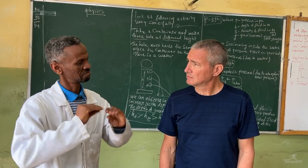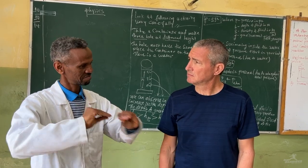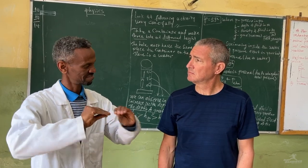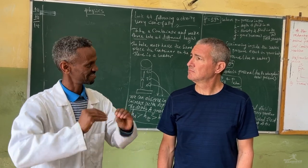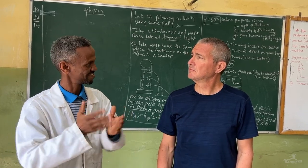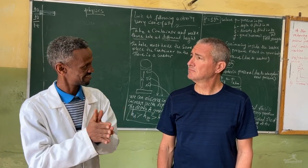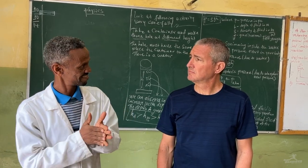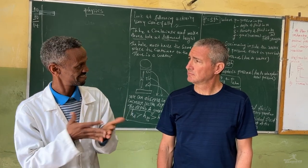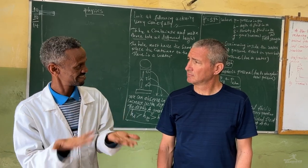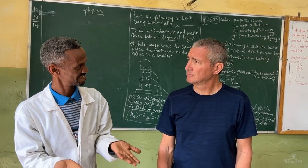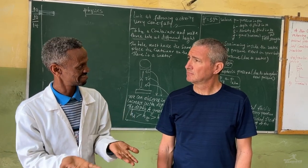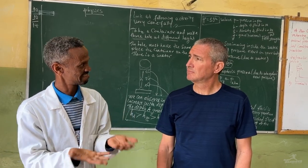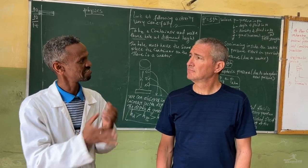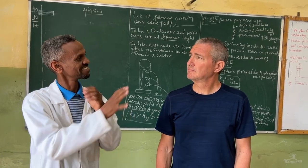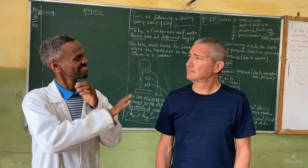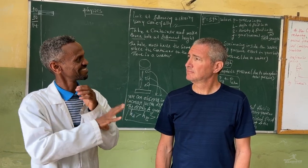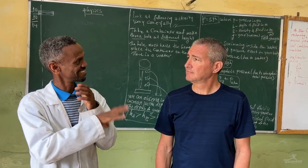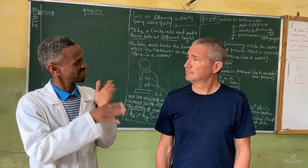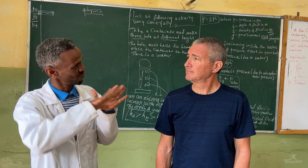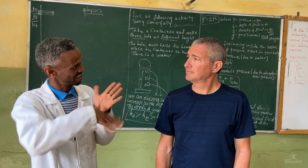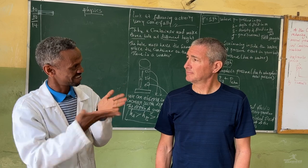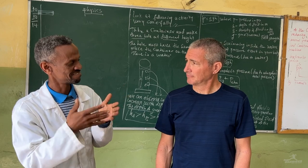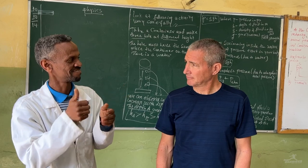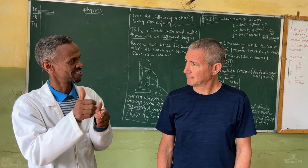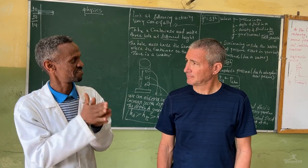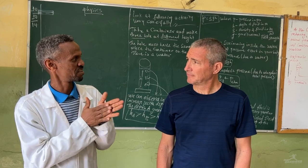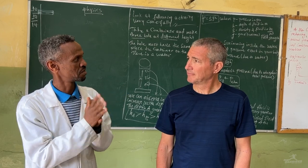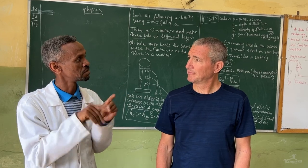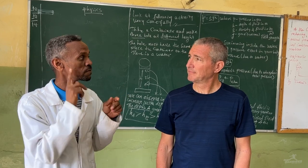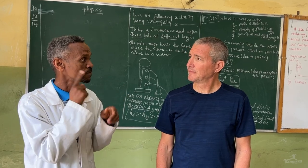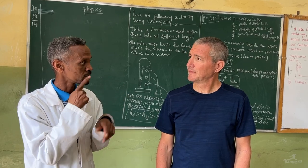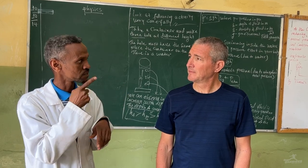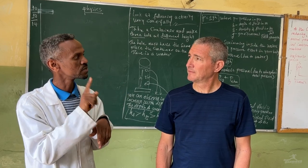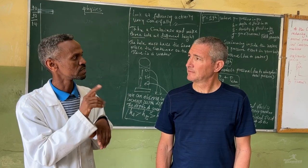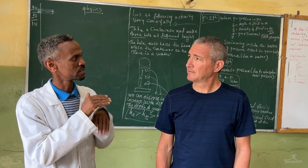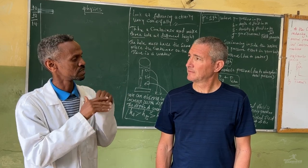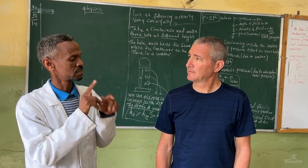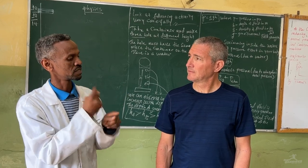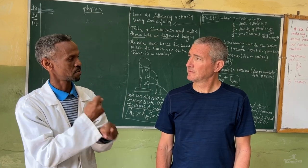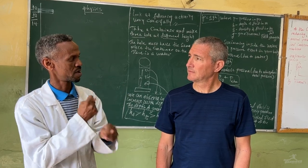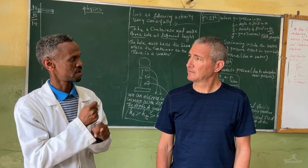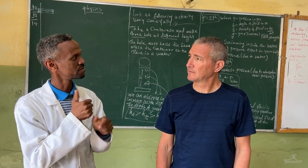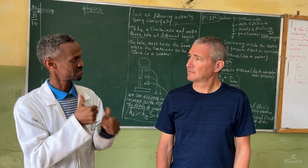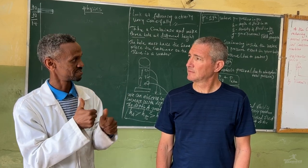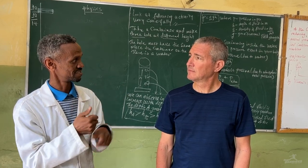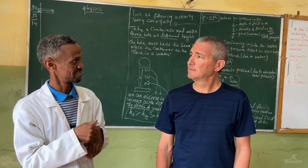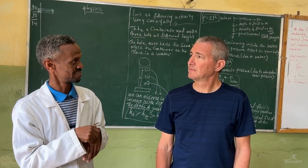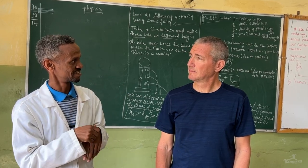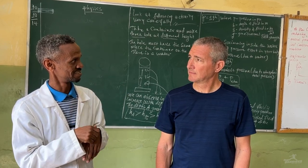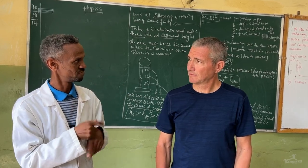I want them to work in other countries, to show that Deaf people can have different careers.